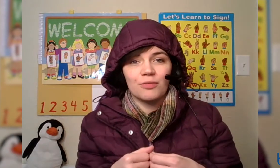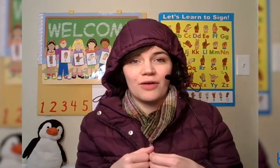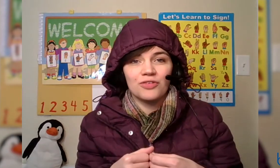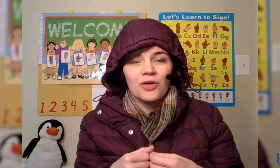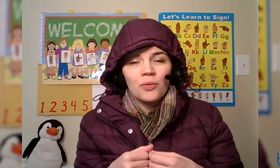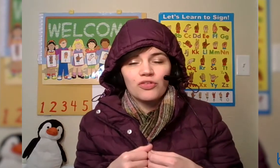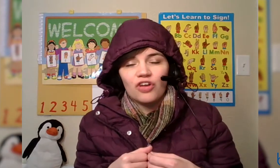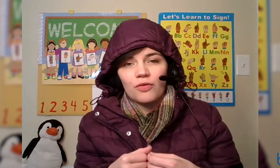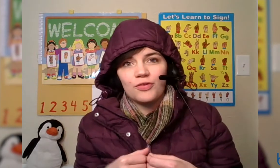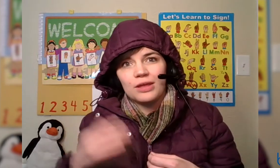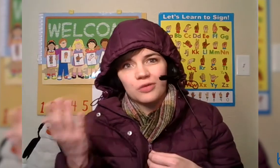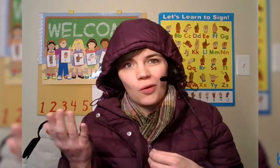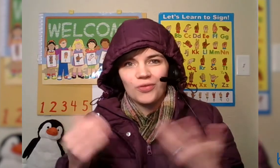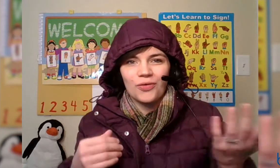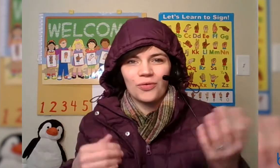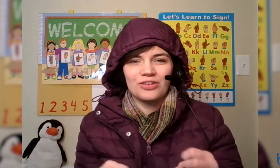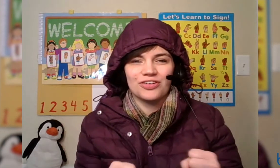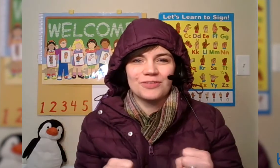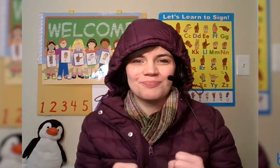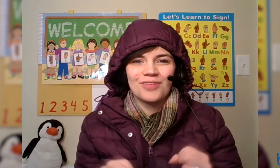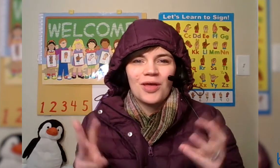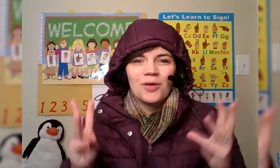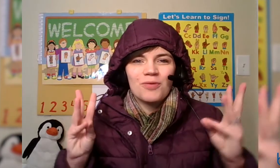about will show if you mean cold or winter. But